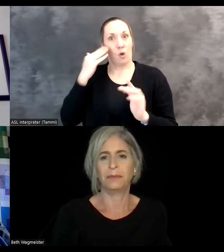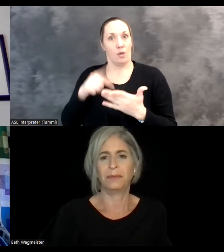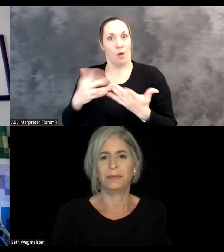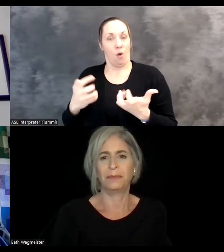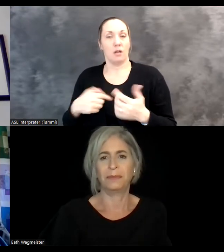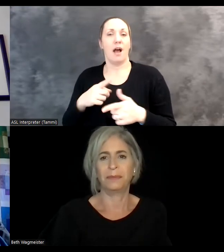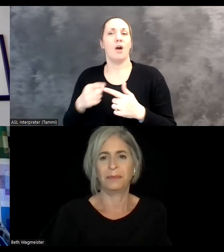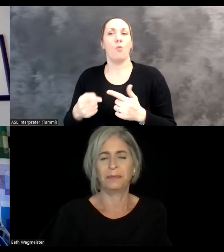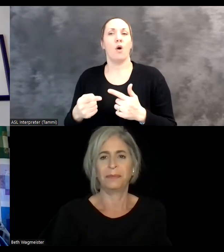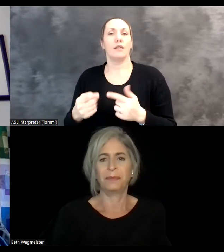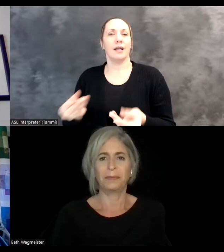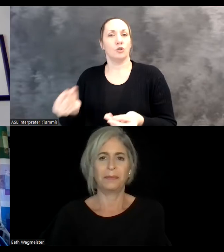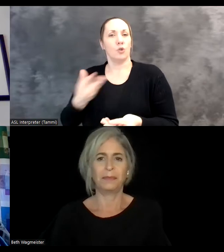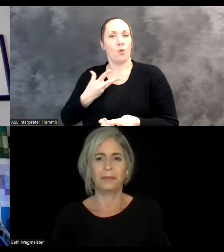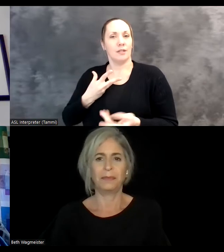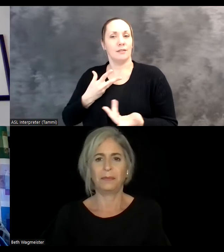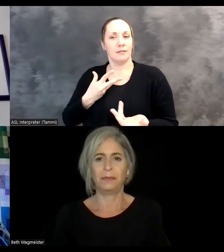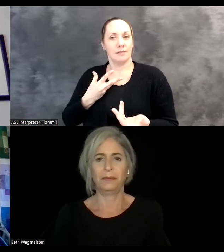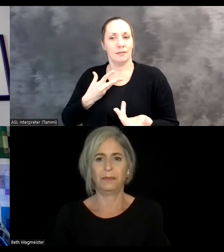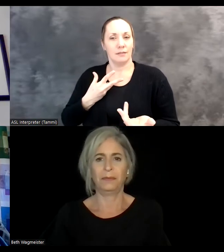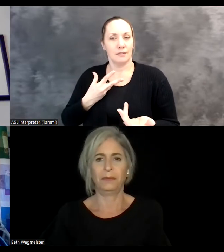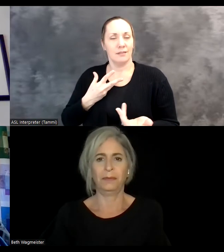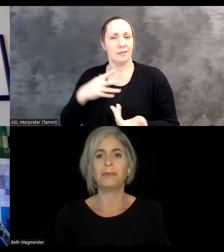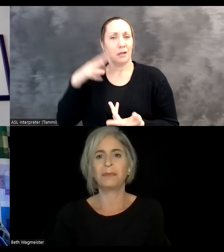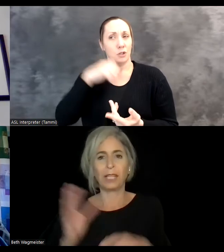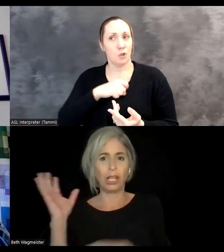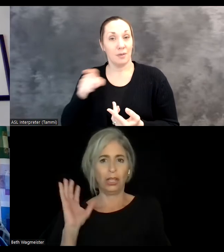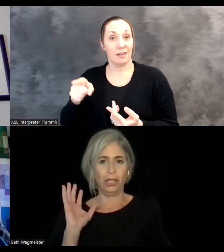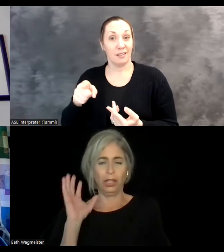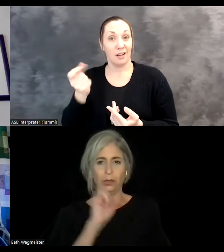with people, you know, they know what they want hopeful